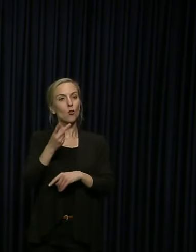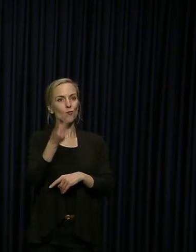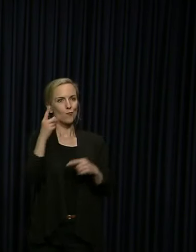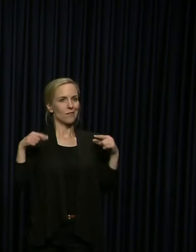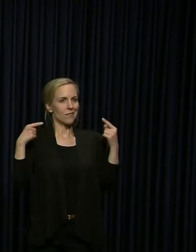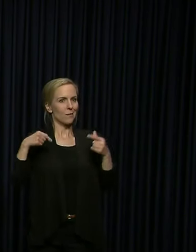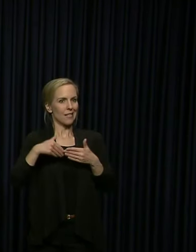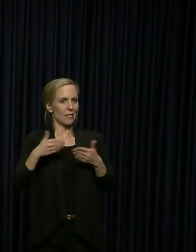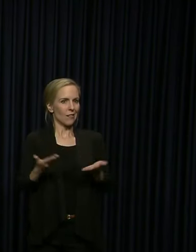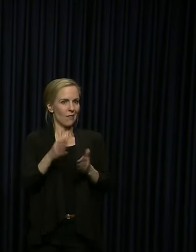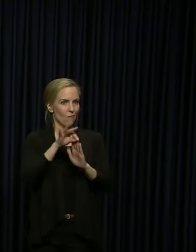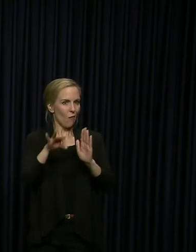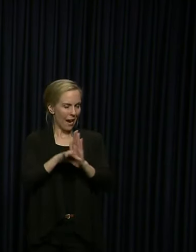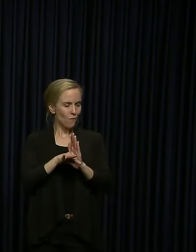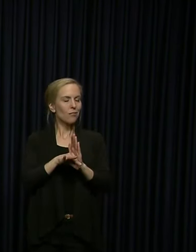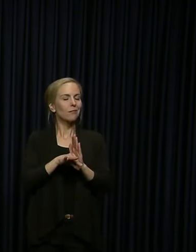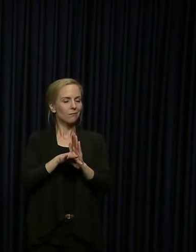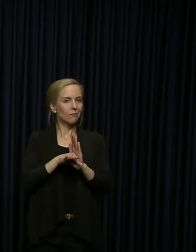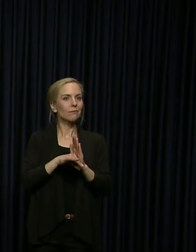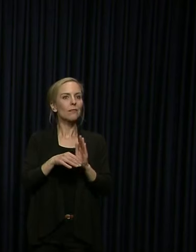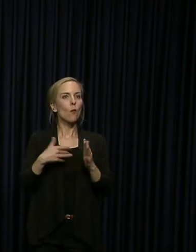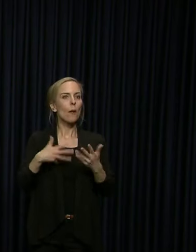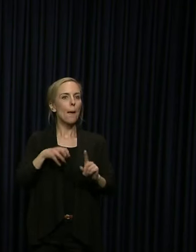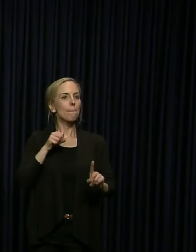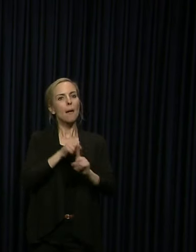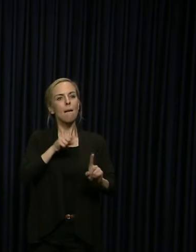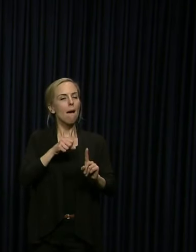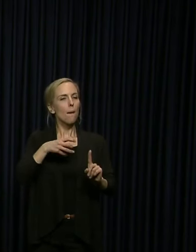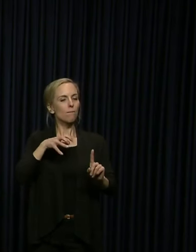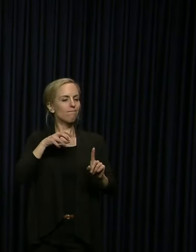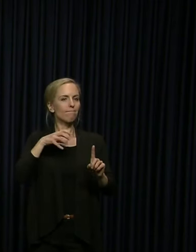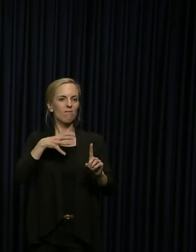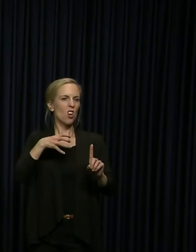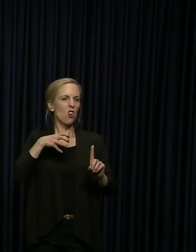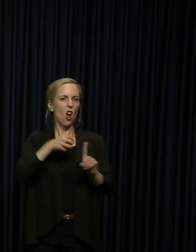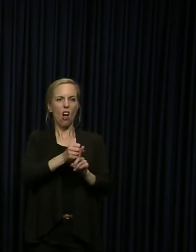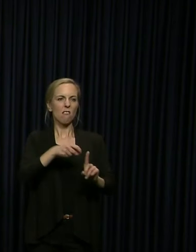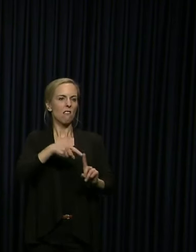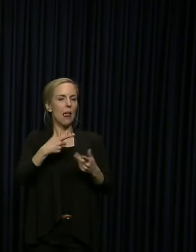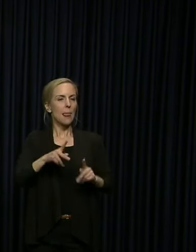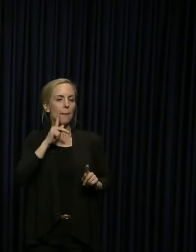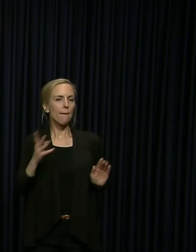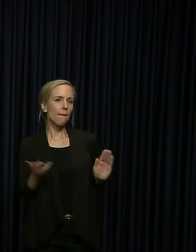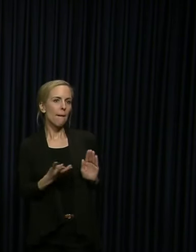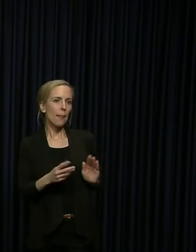PEOPLE IN OR WHO DON'T LIVE WITH EACH OTHER, YOU'RE SPREADING THE VIRUS. TWO, THE CARS HAVE TO BE MORE